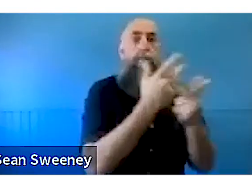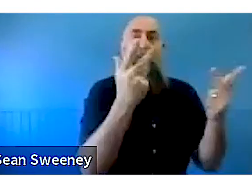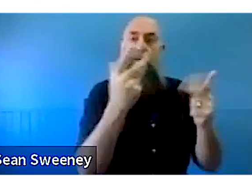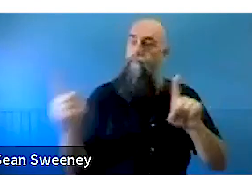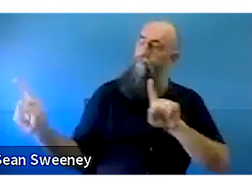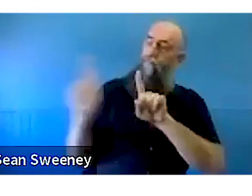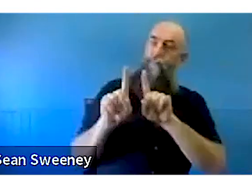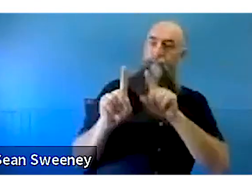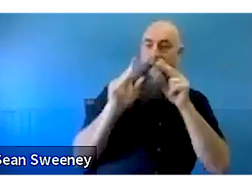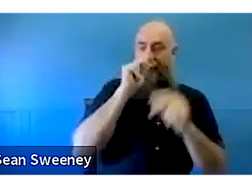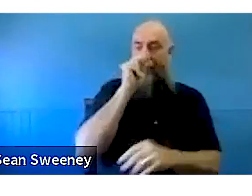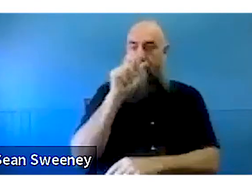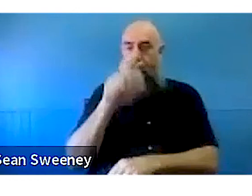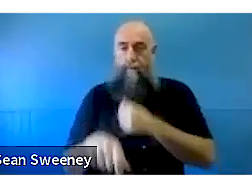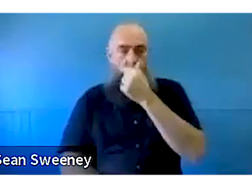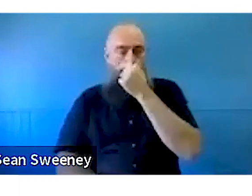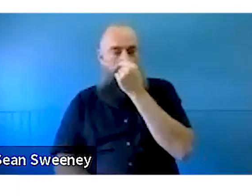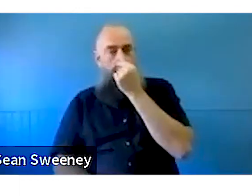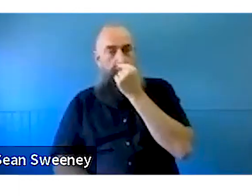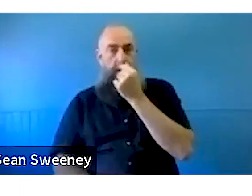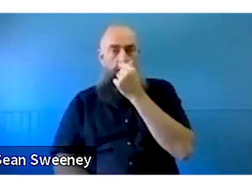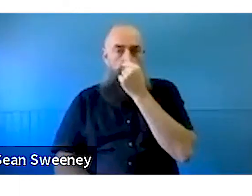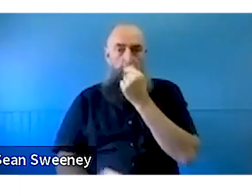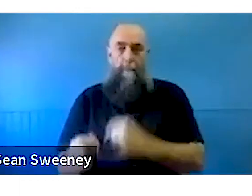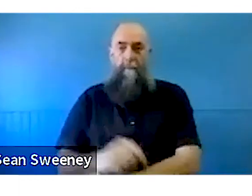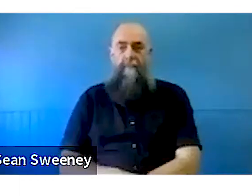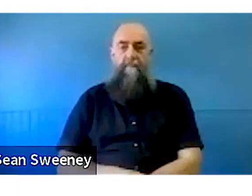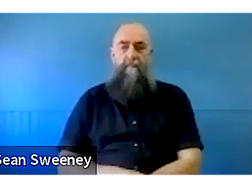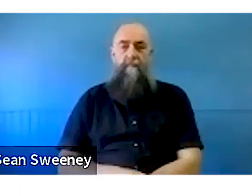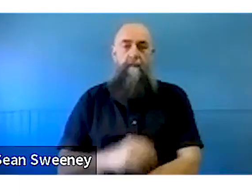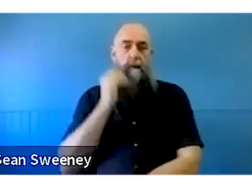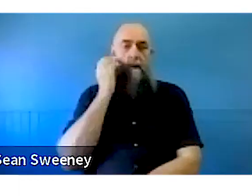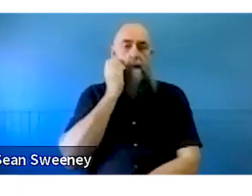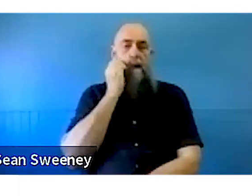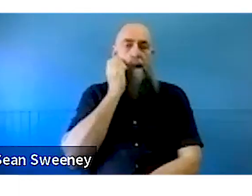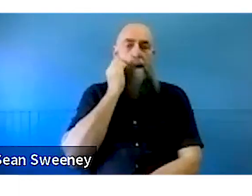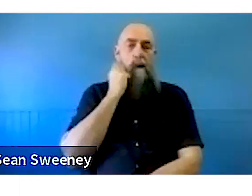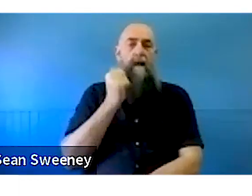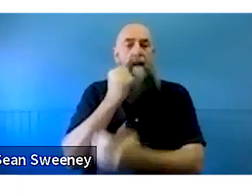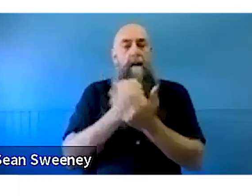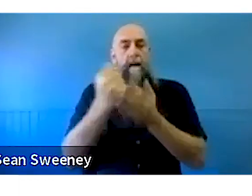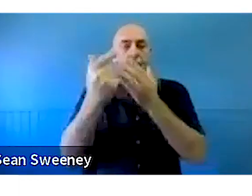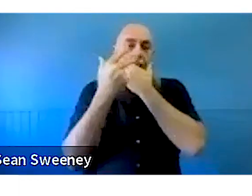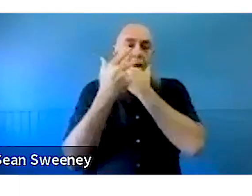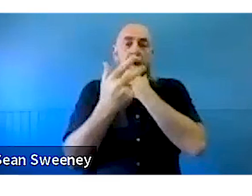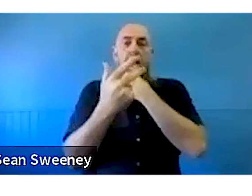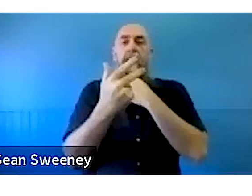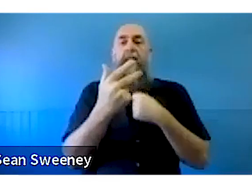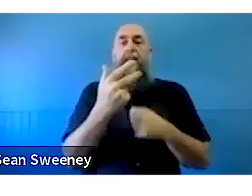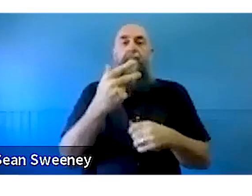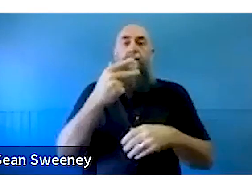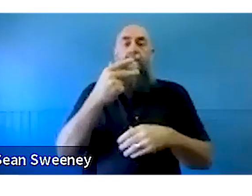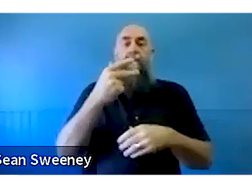Inclusion in the arts, it takes could time, to be patient and keep